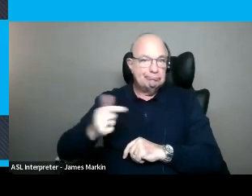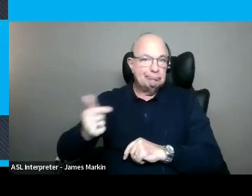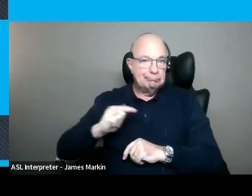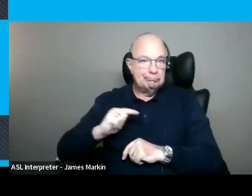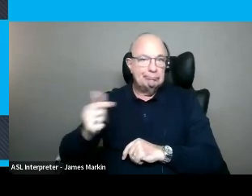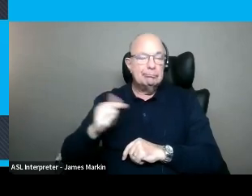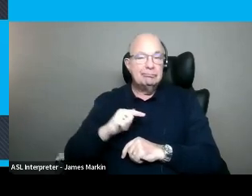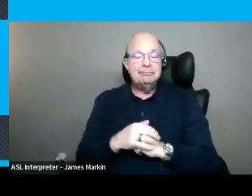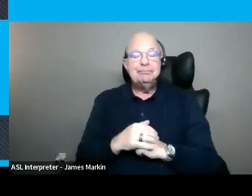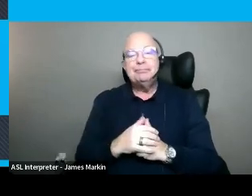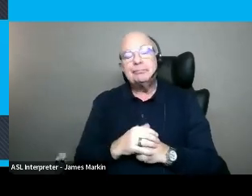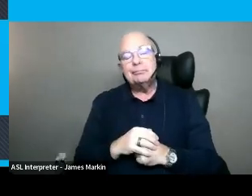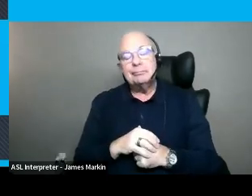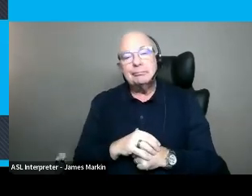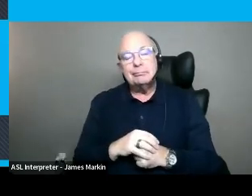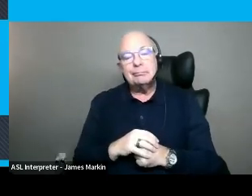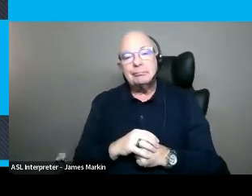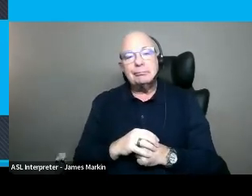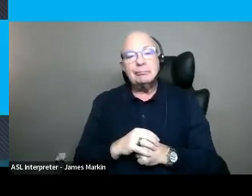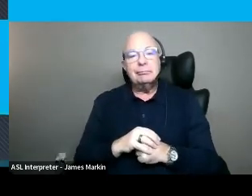Melissa Wong (she/her), SPT: the…